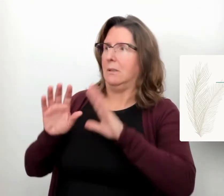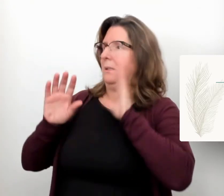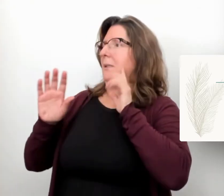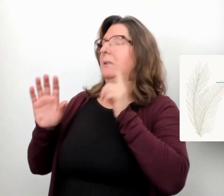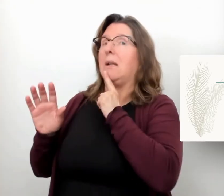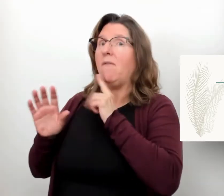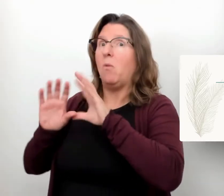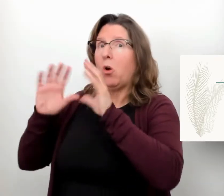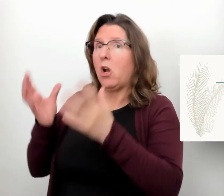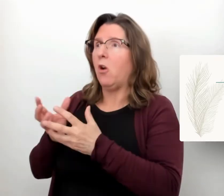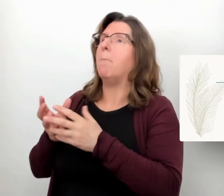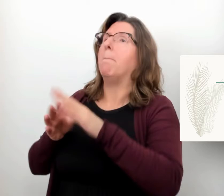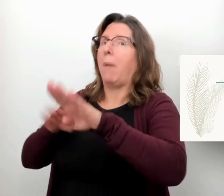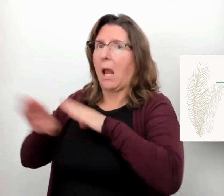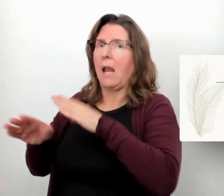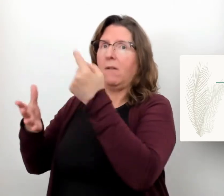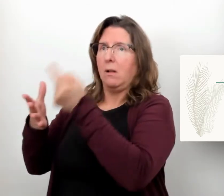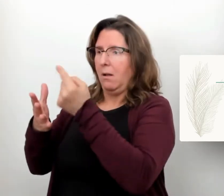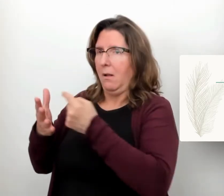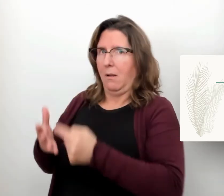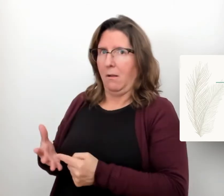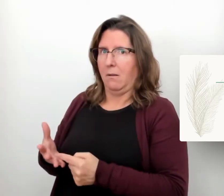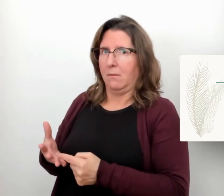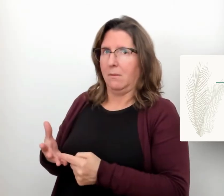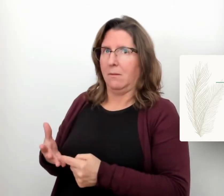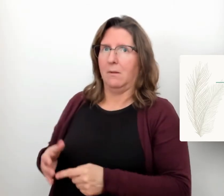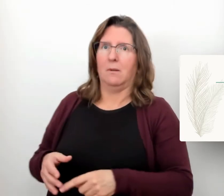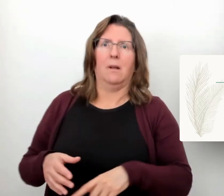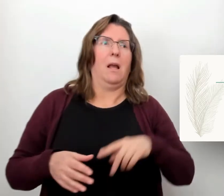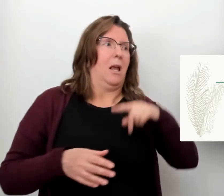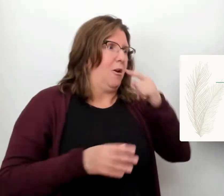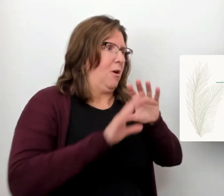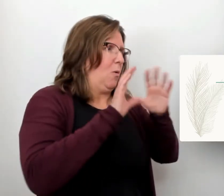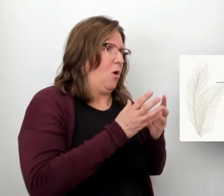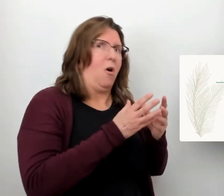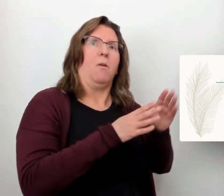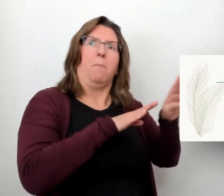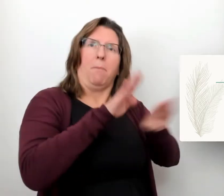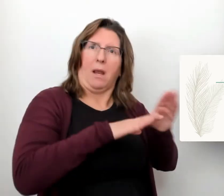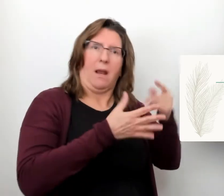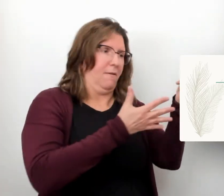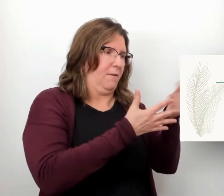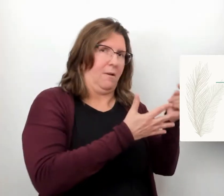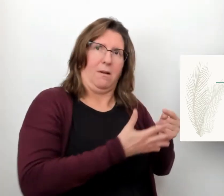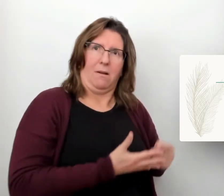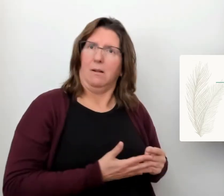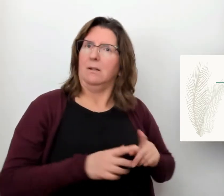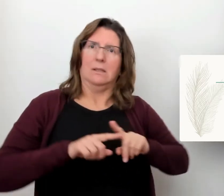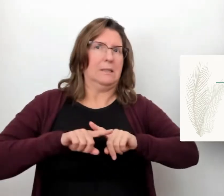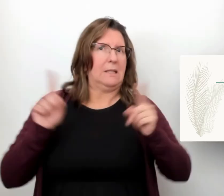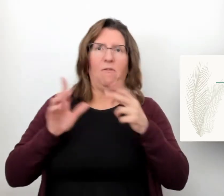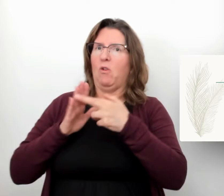Now they are in a place where they can explore the differences between the deaf and hearing worldviews.